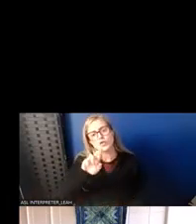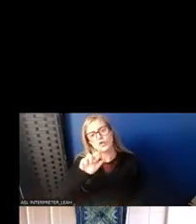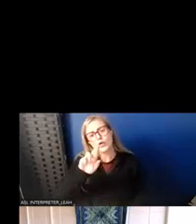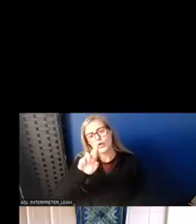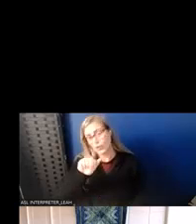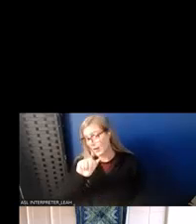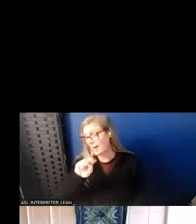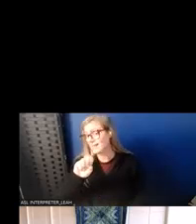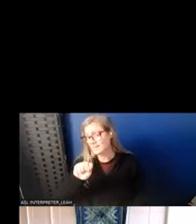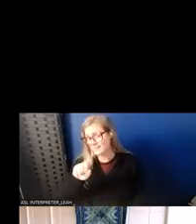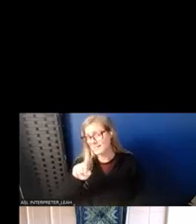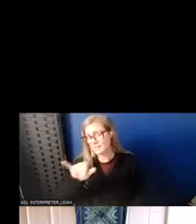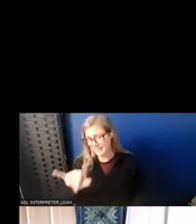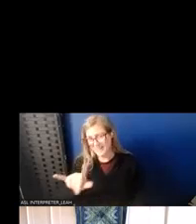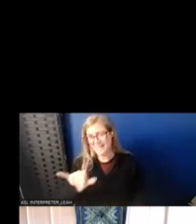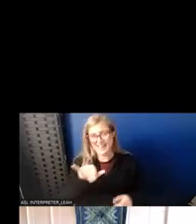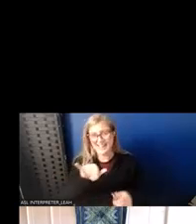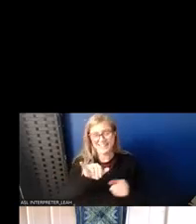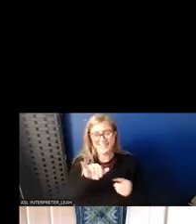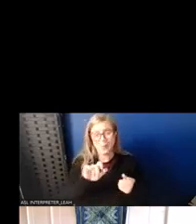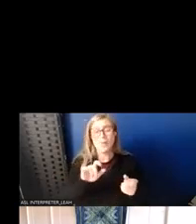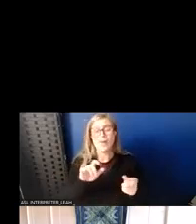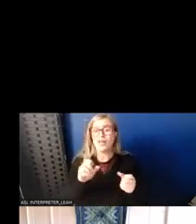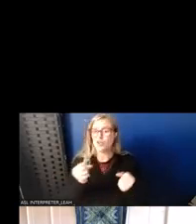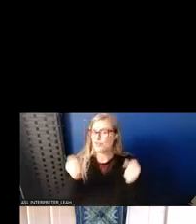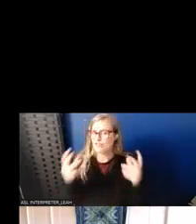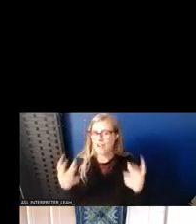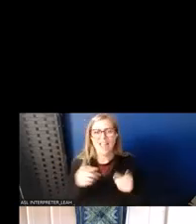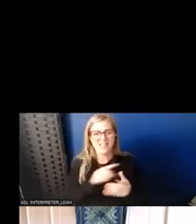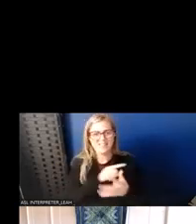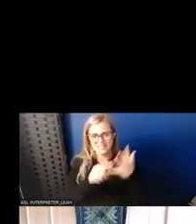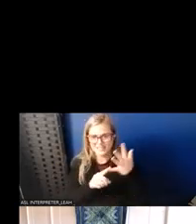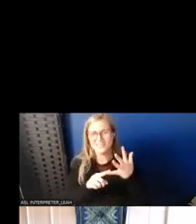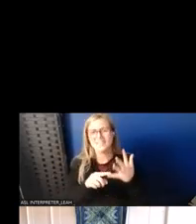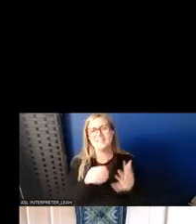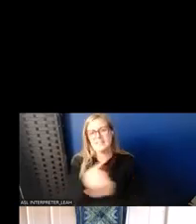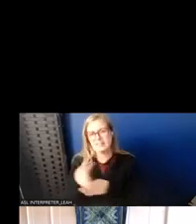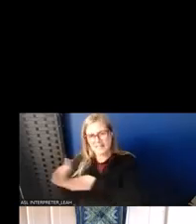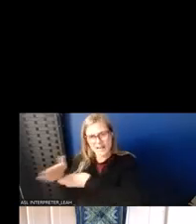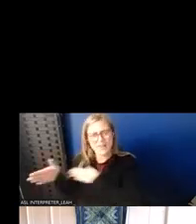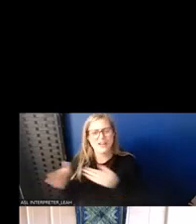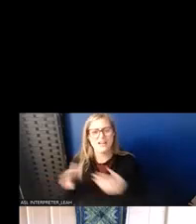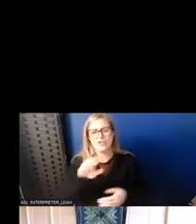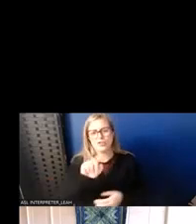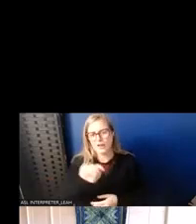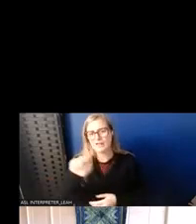We were trained in our field to know the knowledge, the theory, the methods, and to demonstrate our competency in that.